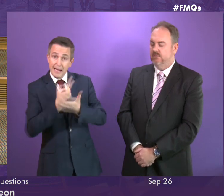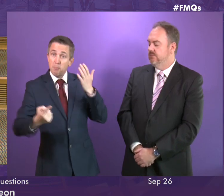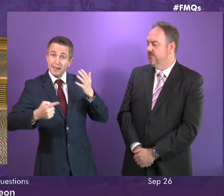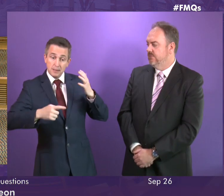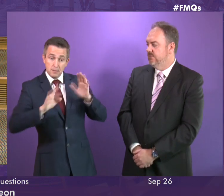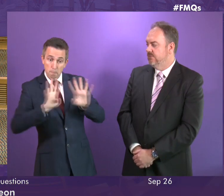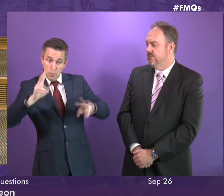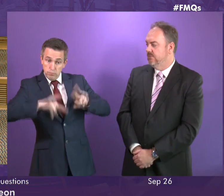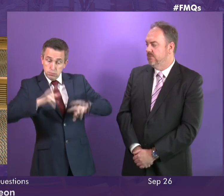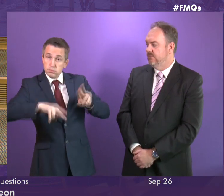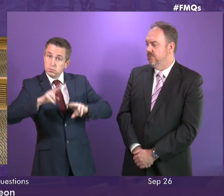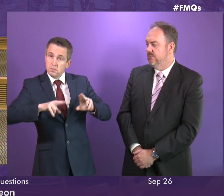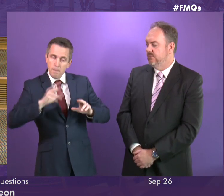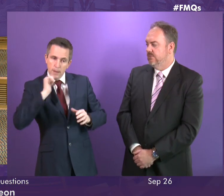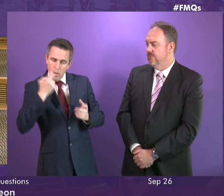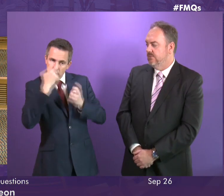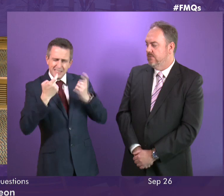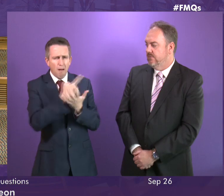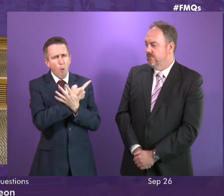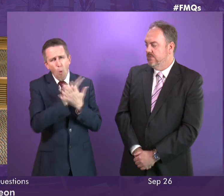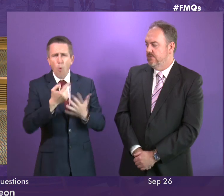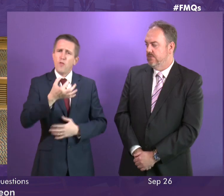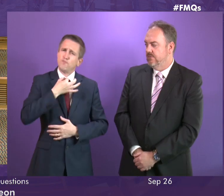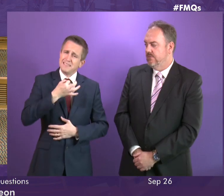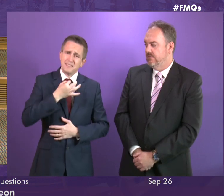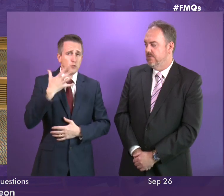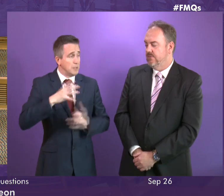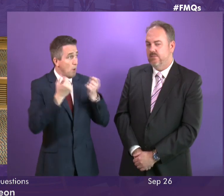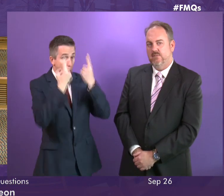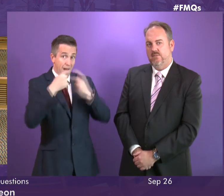account in such decisions. It is important that all of us understand that.